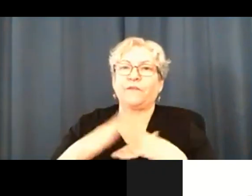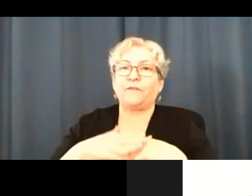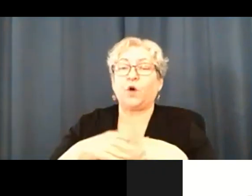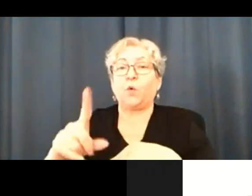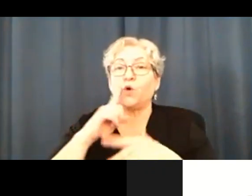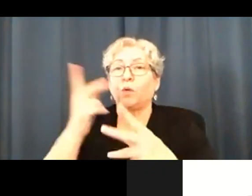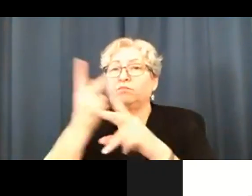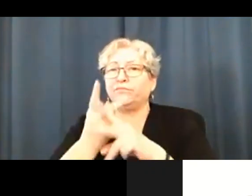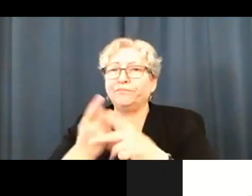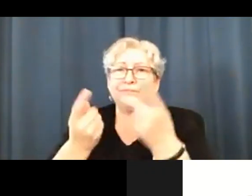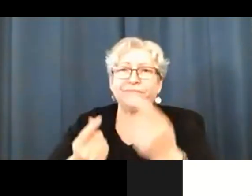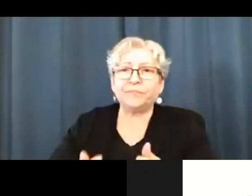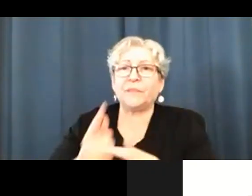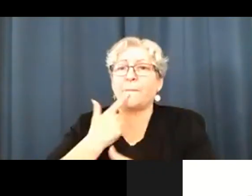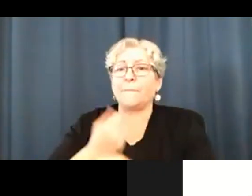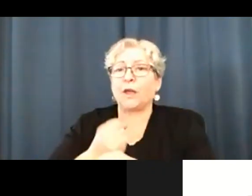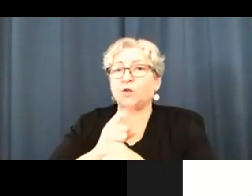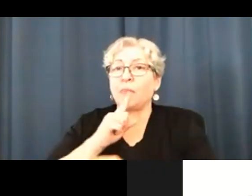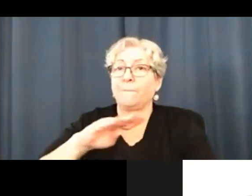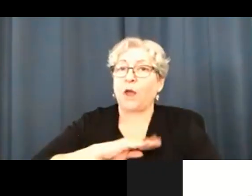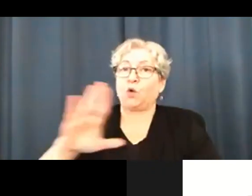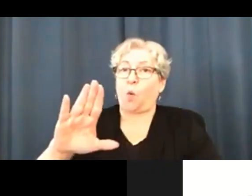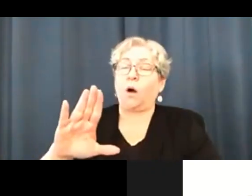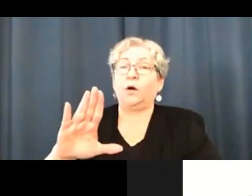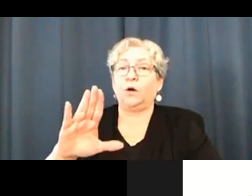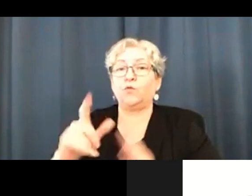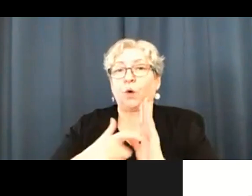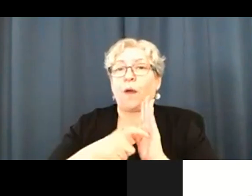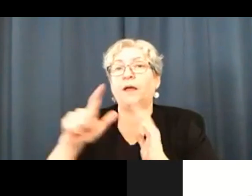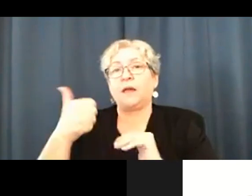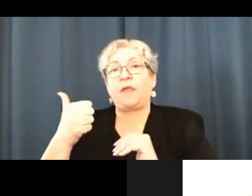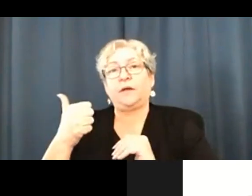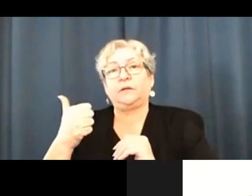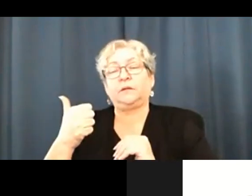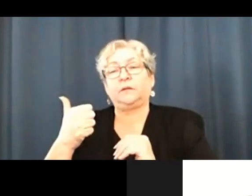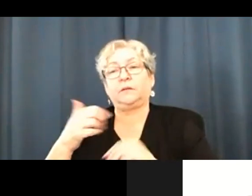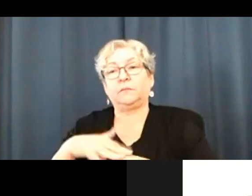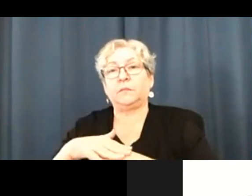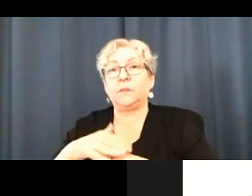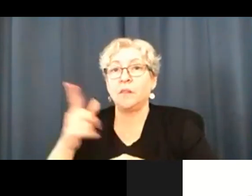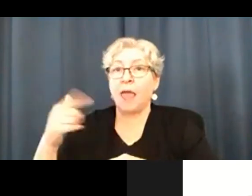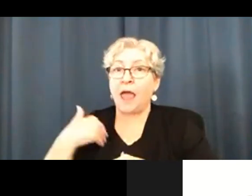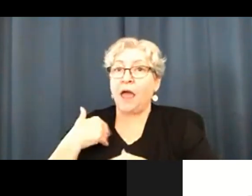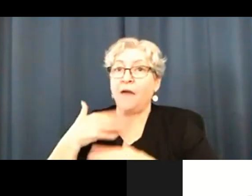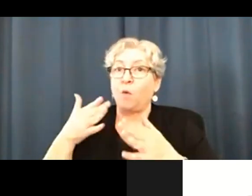once you've confirmed that they meet your requirements, that's another good sign to look for. Do they have a way to contact their maintainers